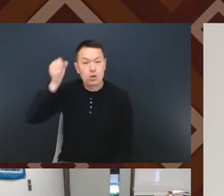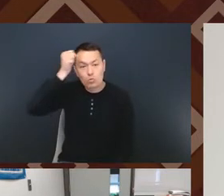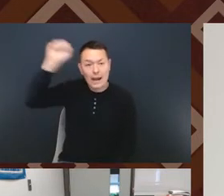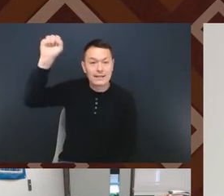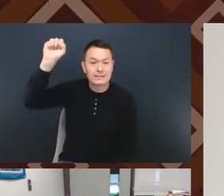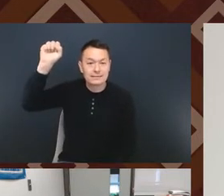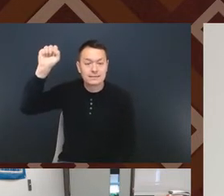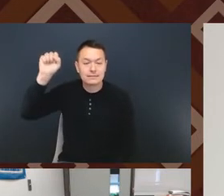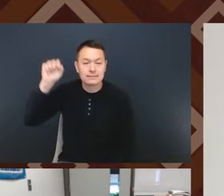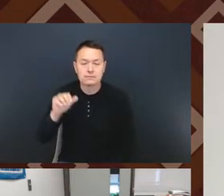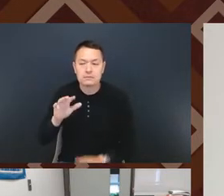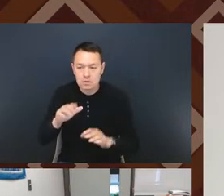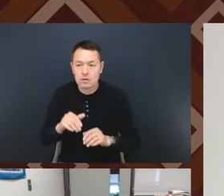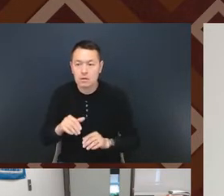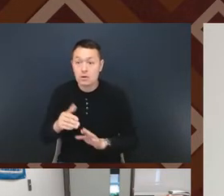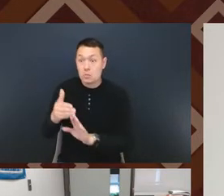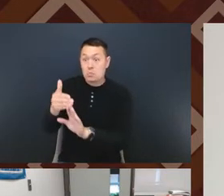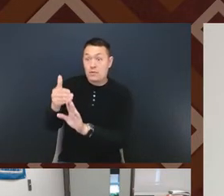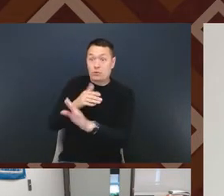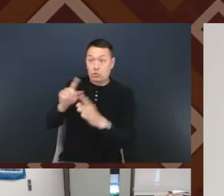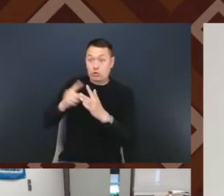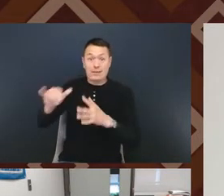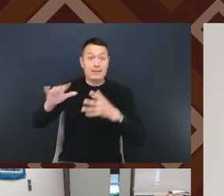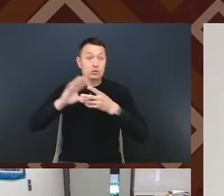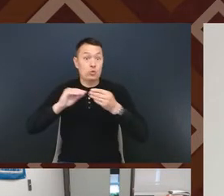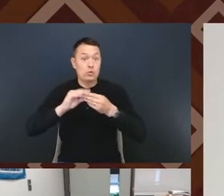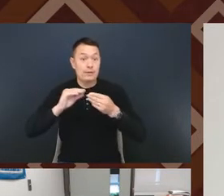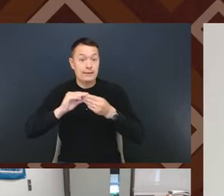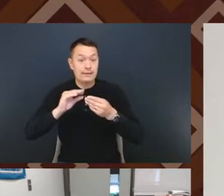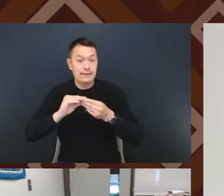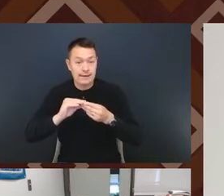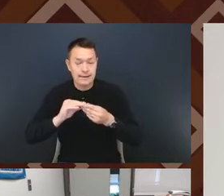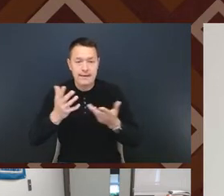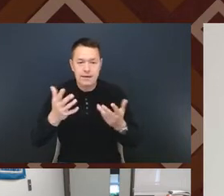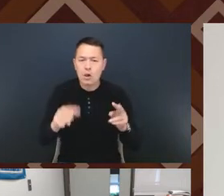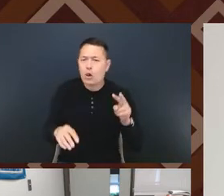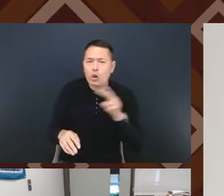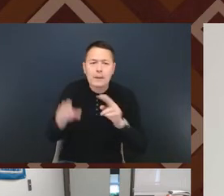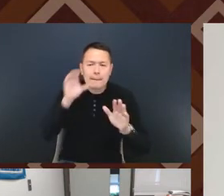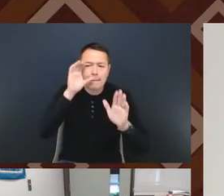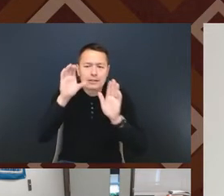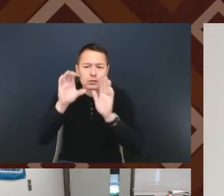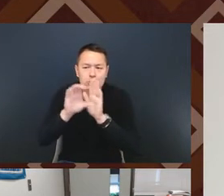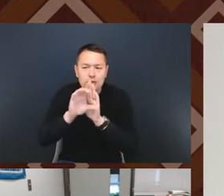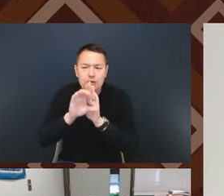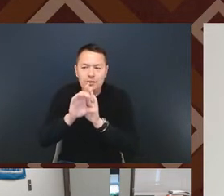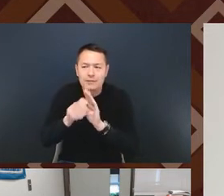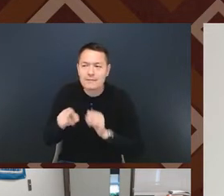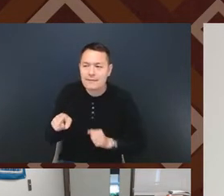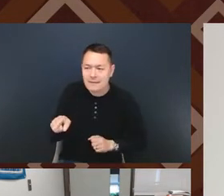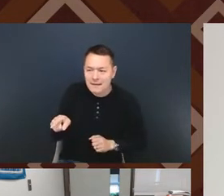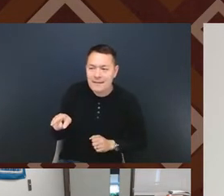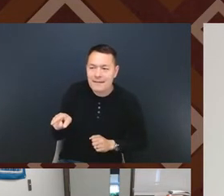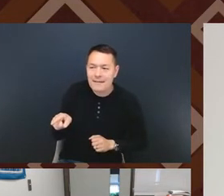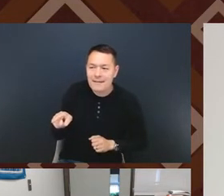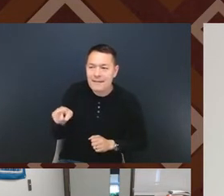before we go into this, uh, look at the pictures, uh, what stands out to you?